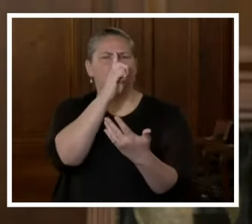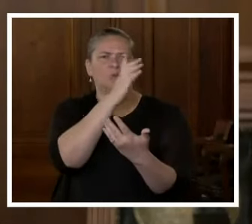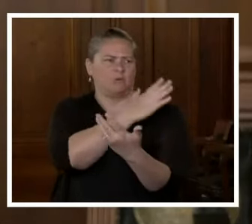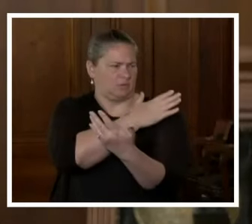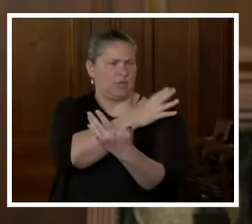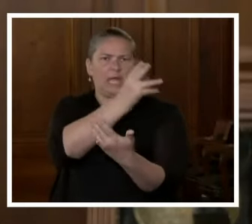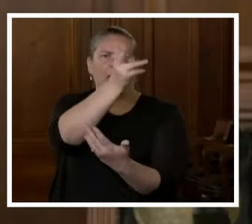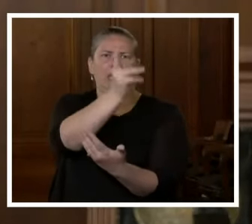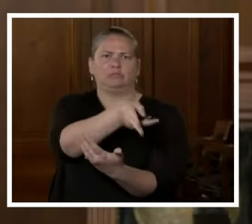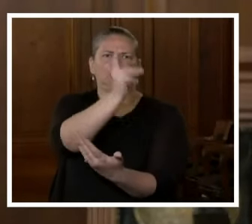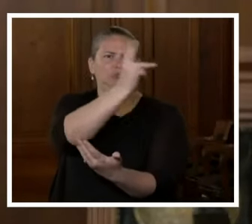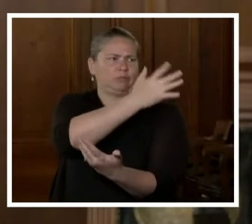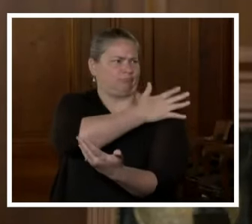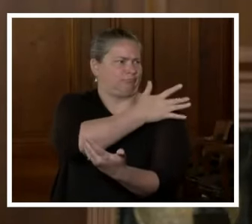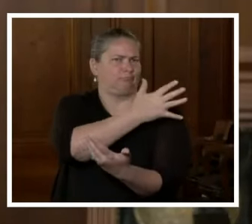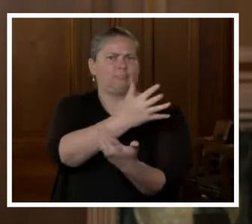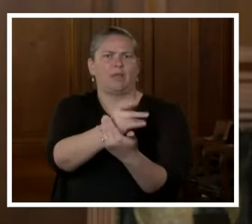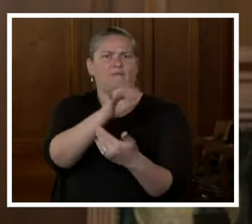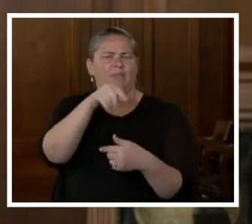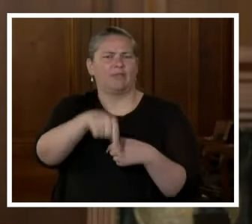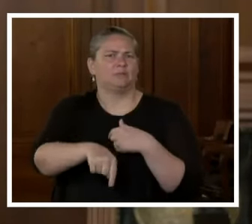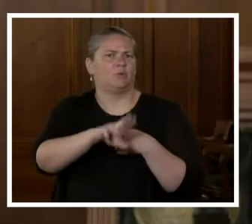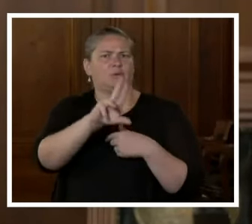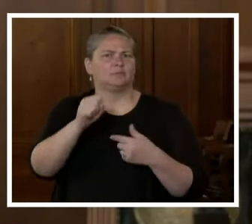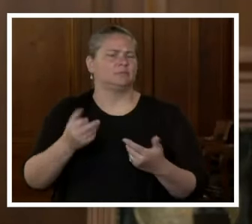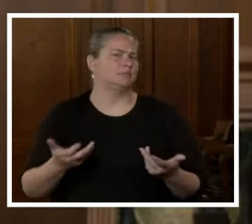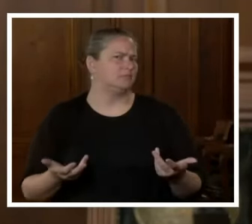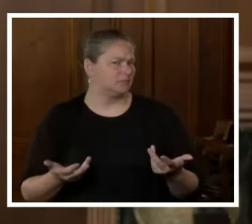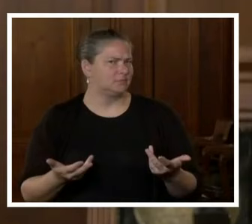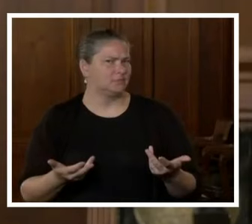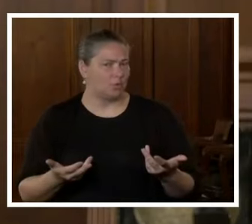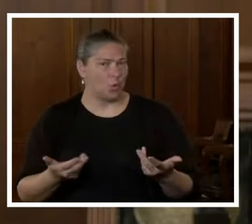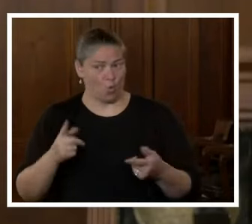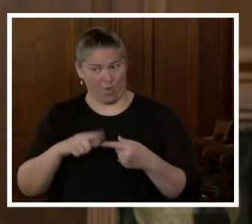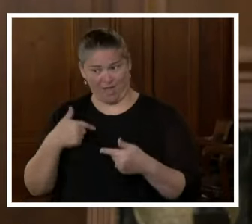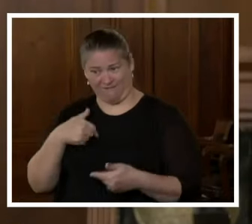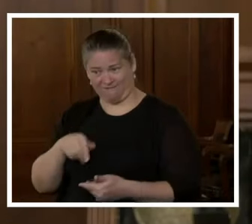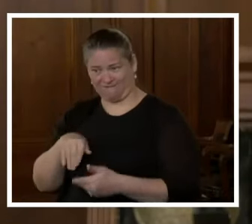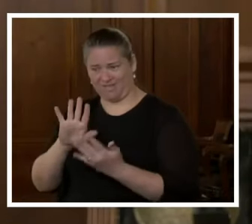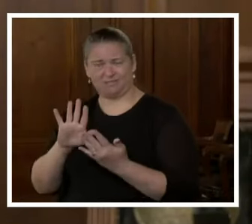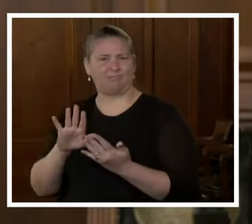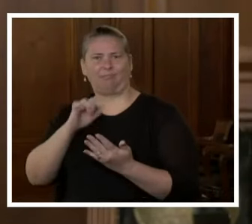OUT THERE OF INEQUITY AND